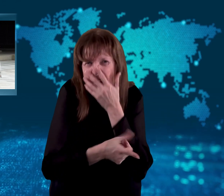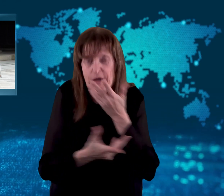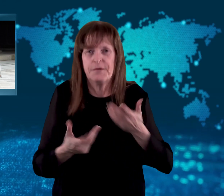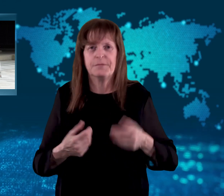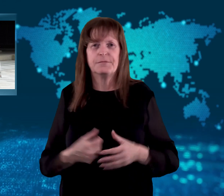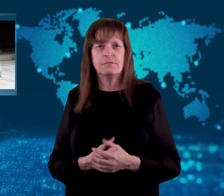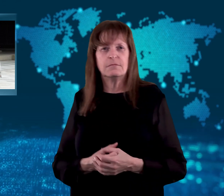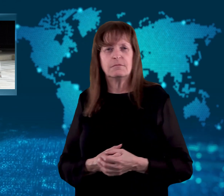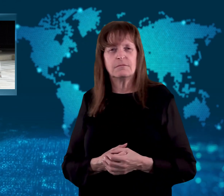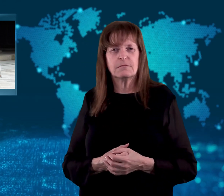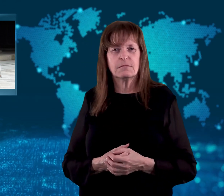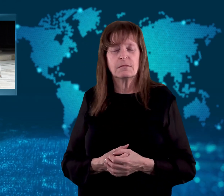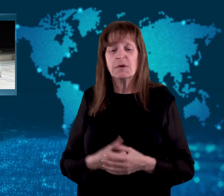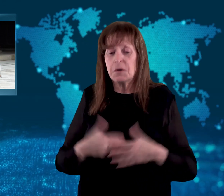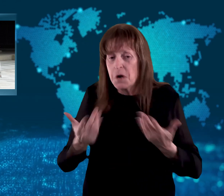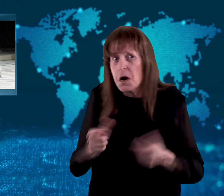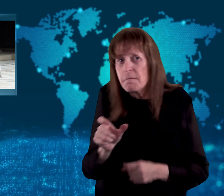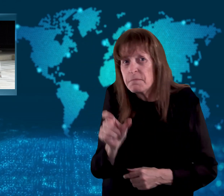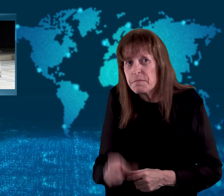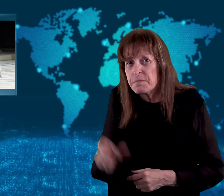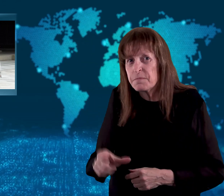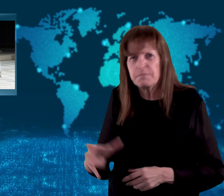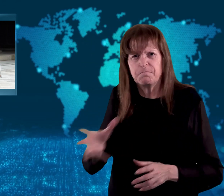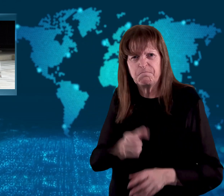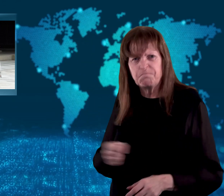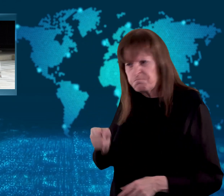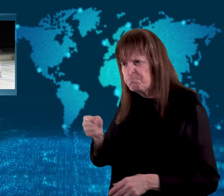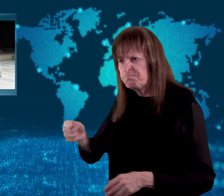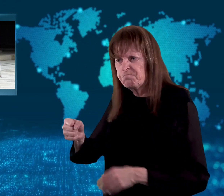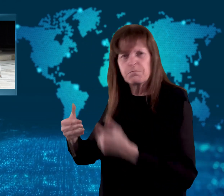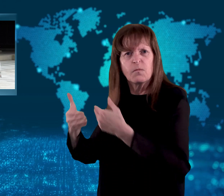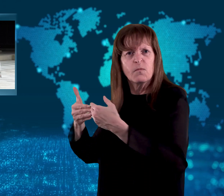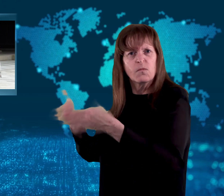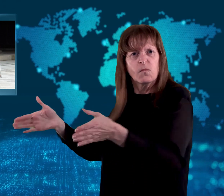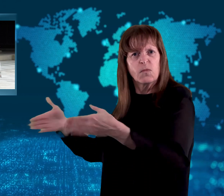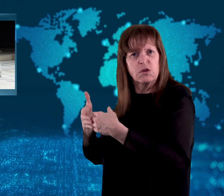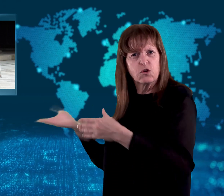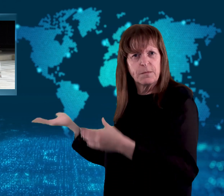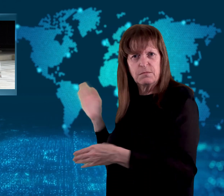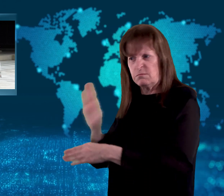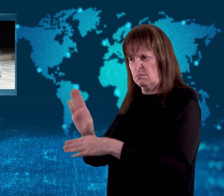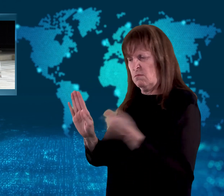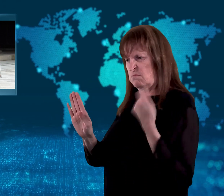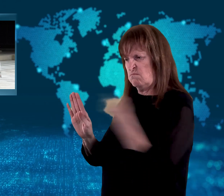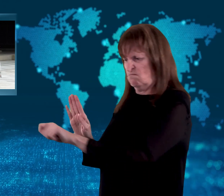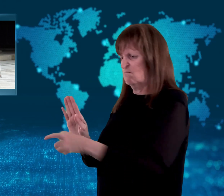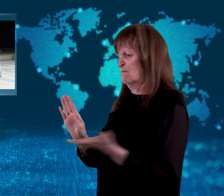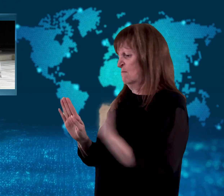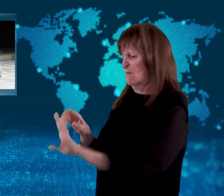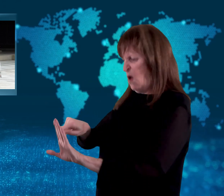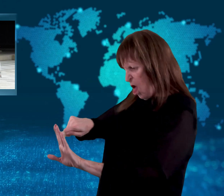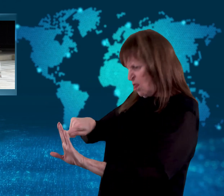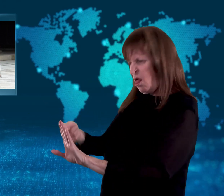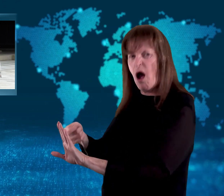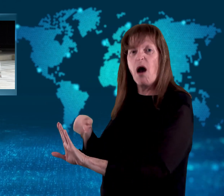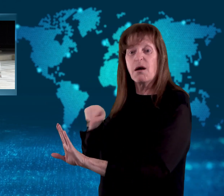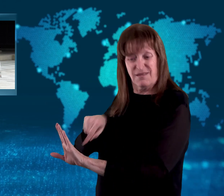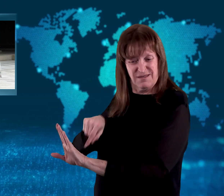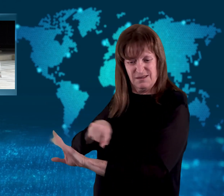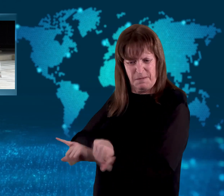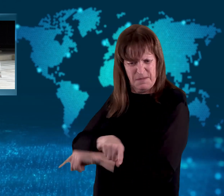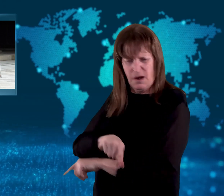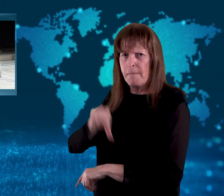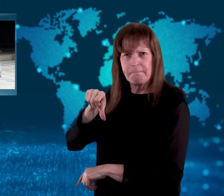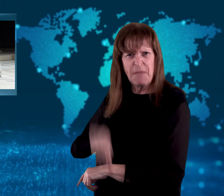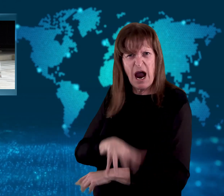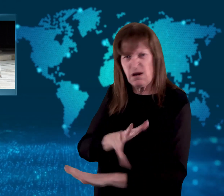Some were locked up in storage rooms when naughty.